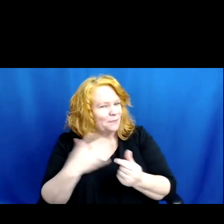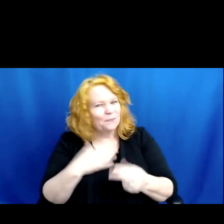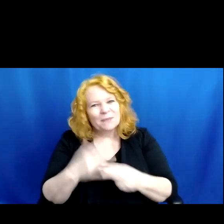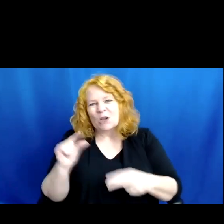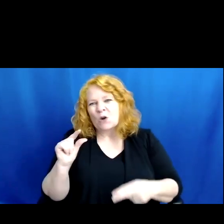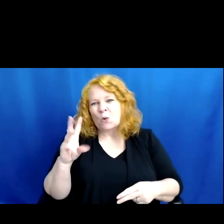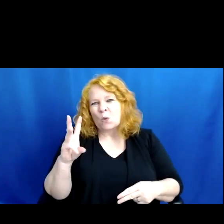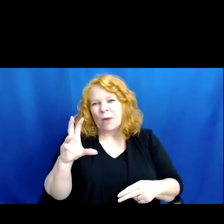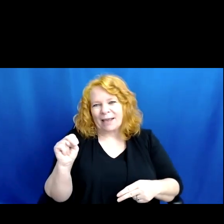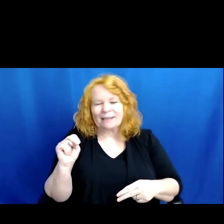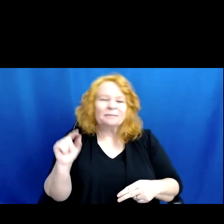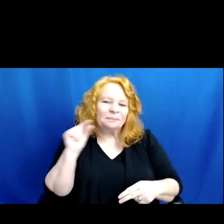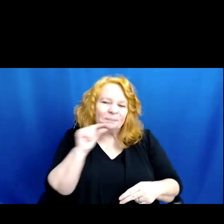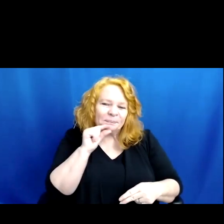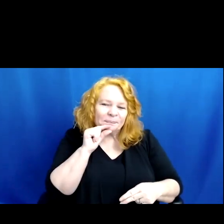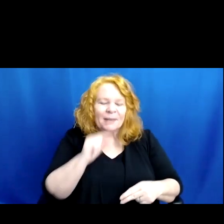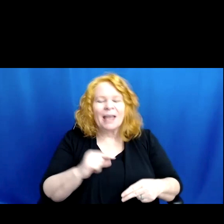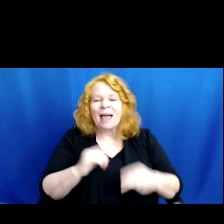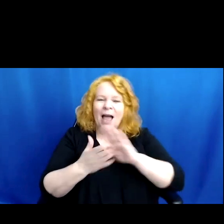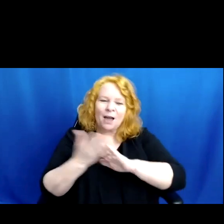I run Positive Eye in the United Kingdom.